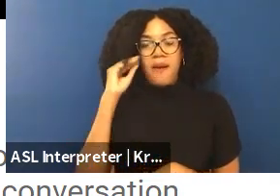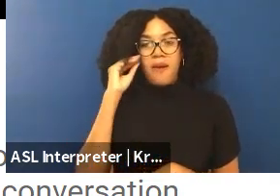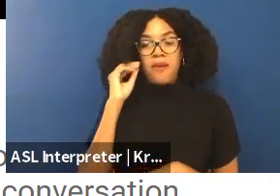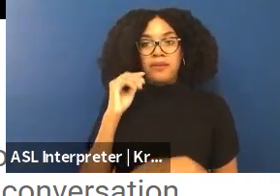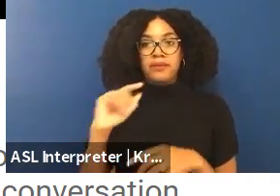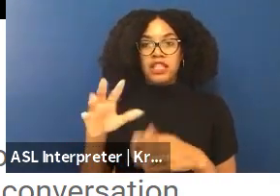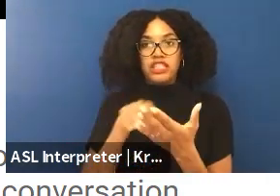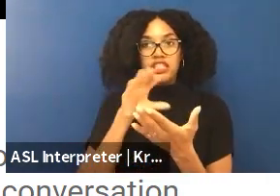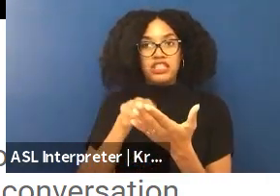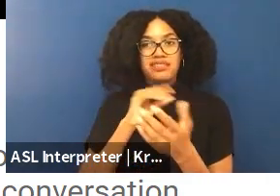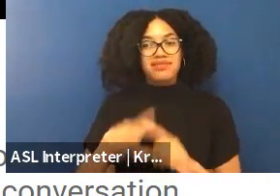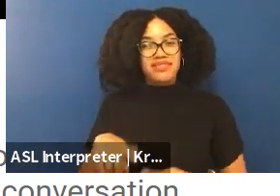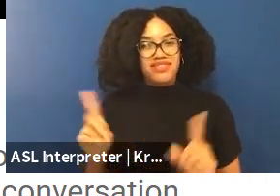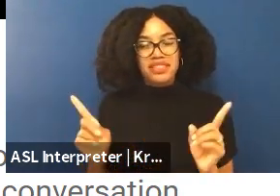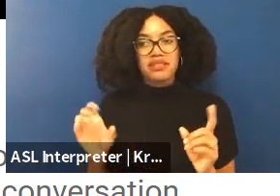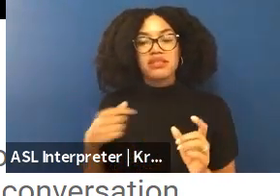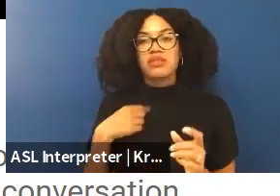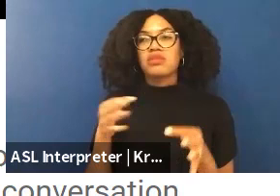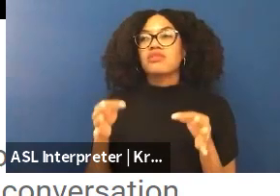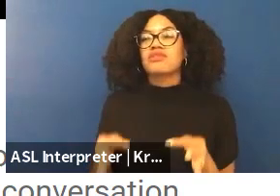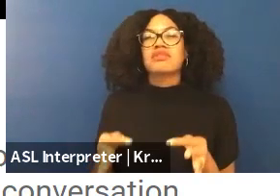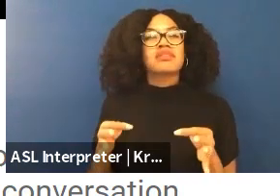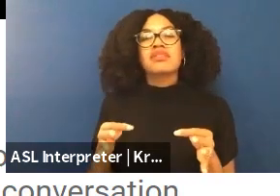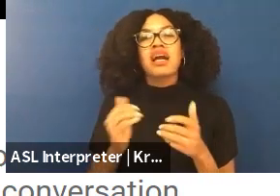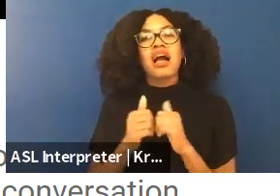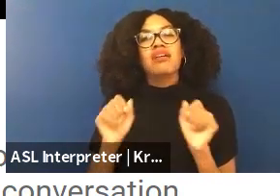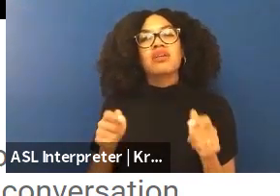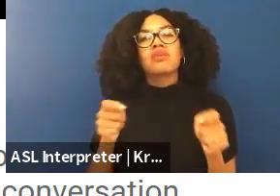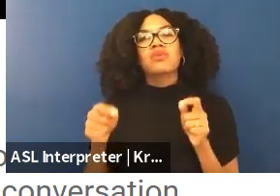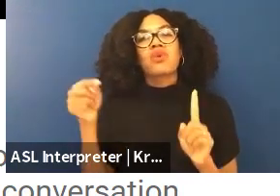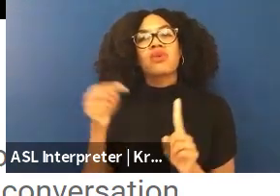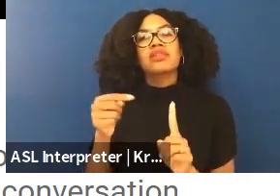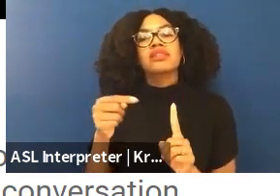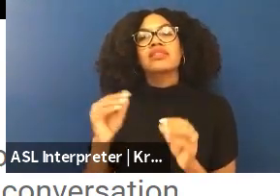how can we retool this in the next semester, so that it's more focused on writing?" And so that's